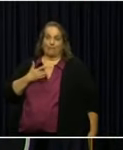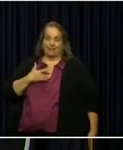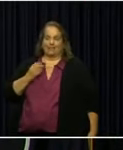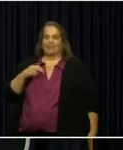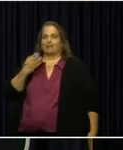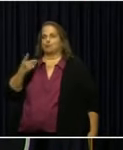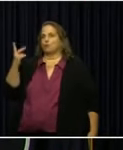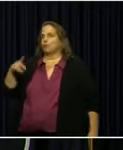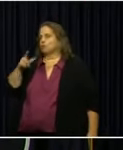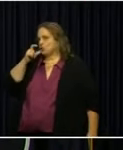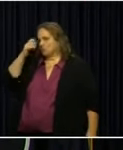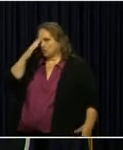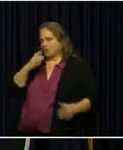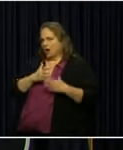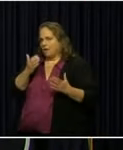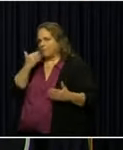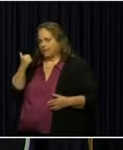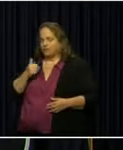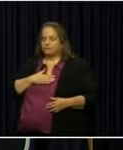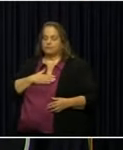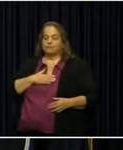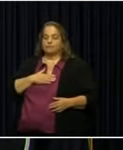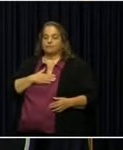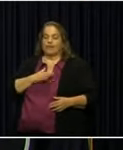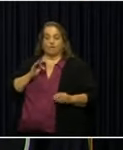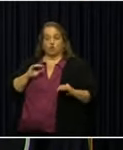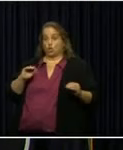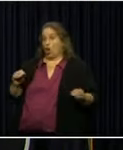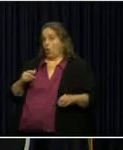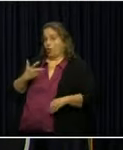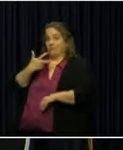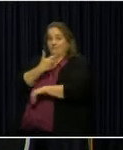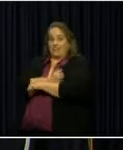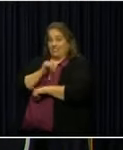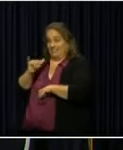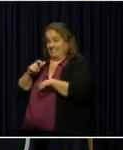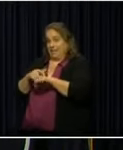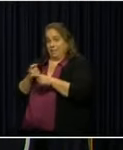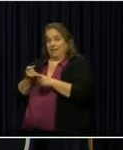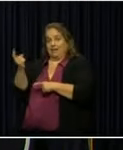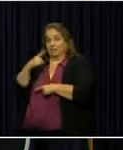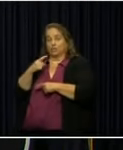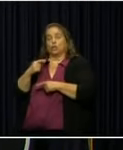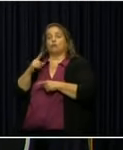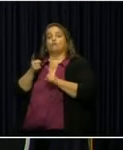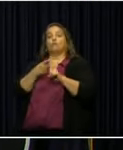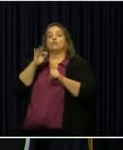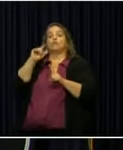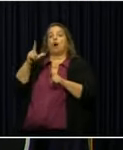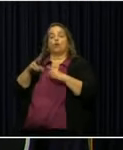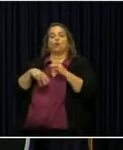THE WAY WE DEAL WITH IT WILL BE VASTLY DIFFERENT AND THE DISRUPTION TO OUR LIVES WILL BE SIGNIFICANTLY LESS.